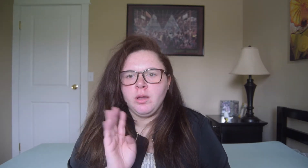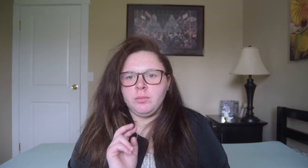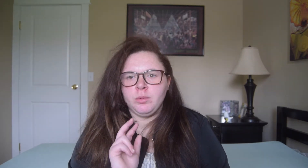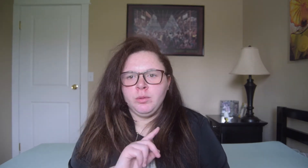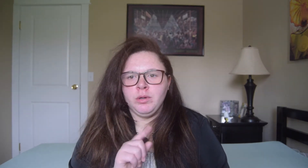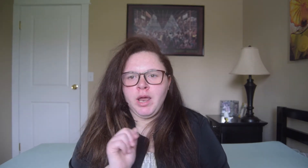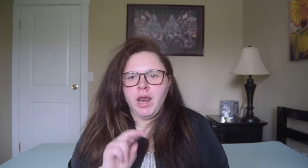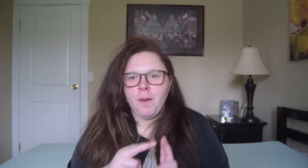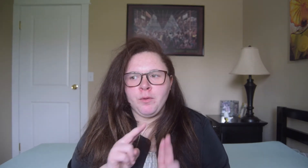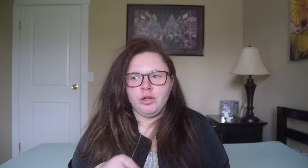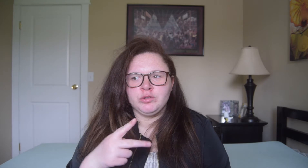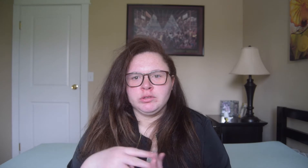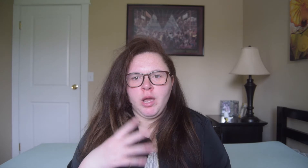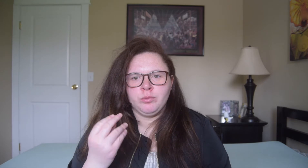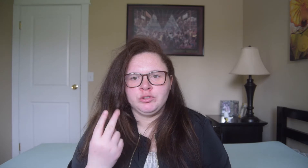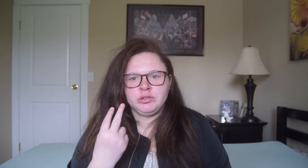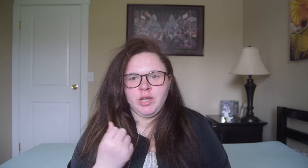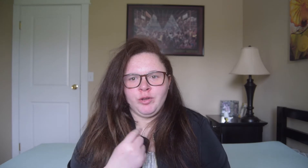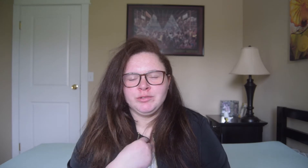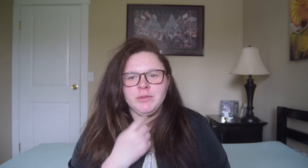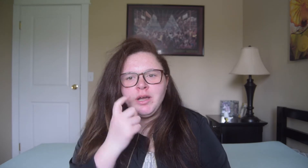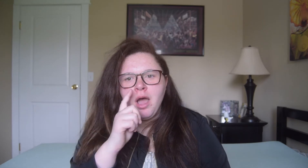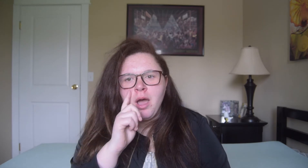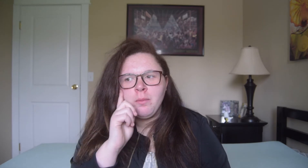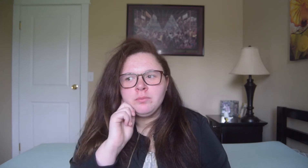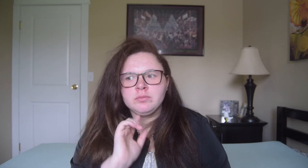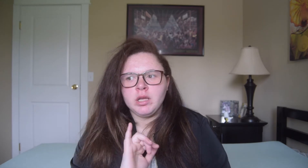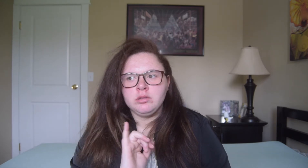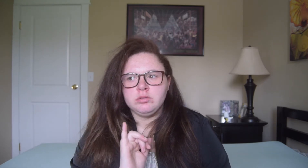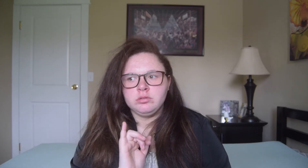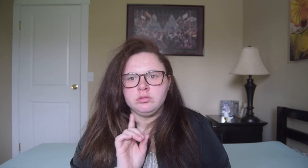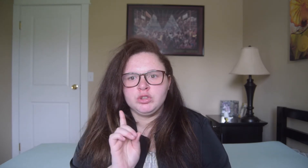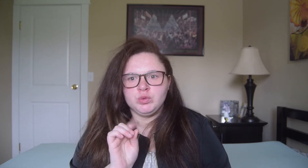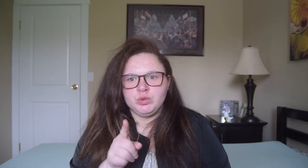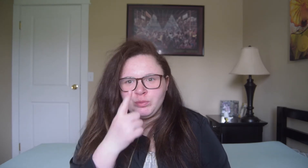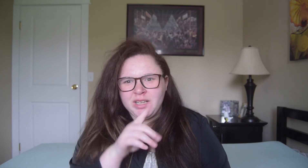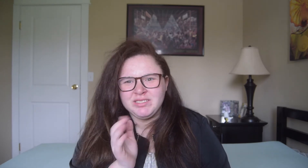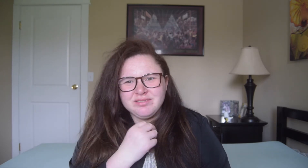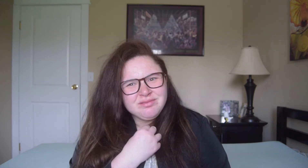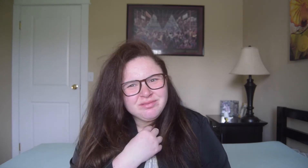Um, awkward when a neighbor just stands there outside and stares at me Like do you mind?